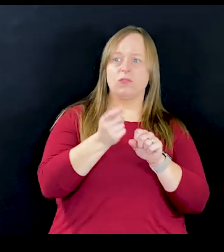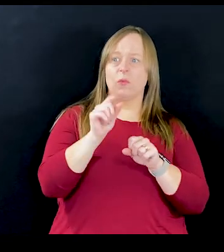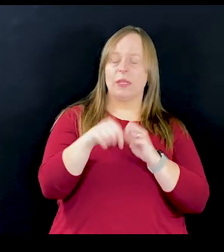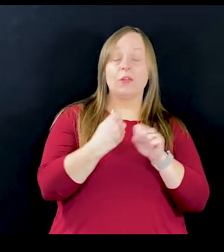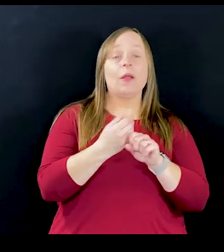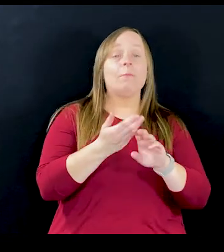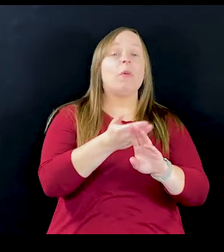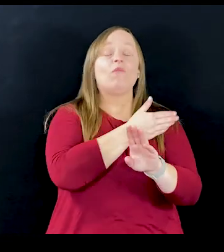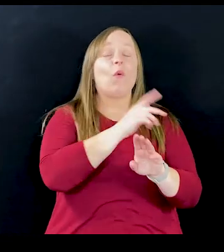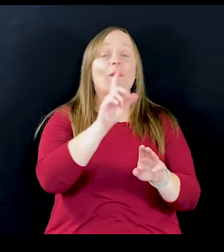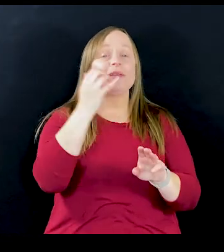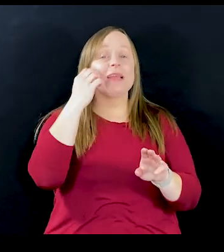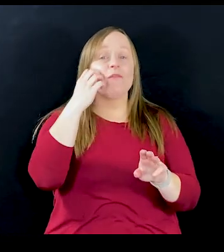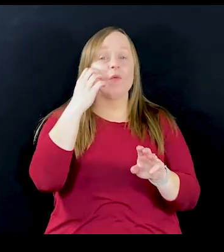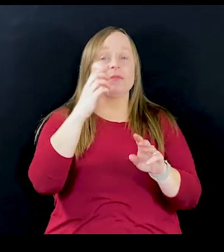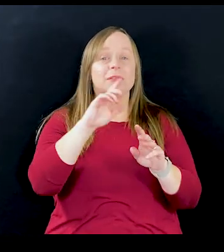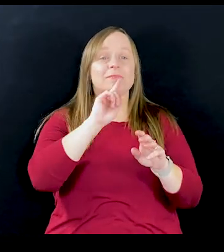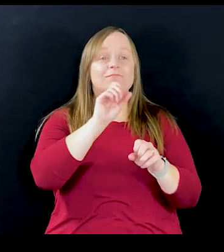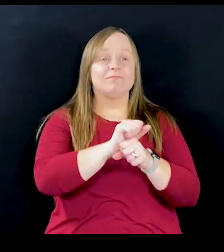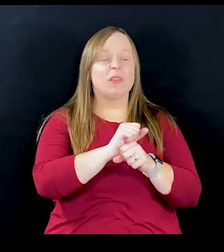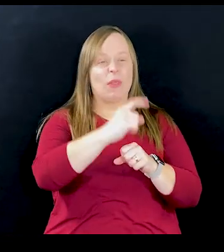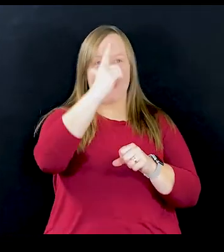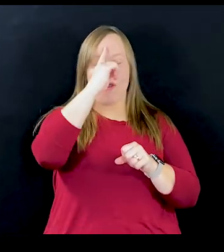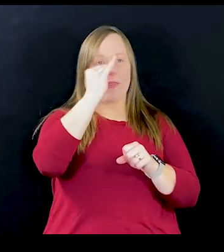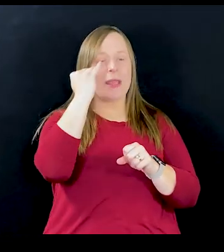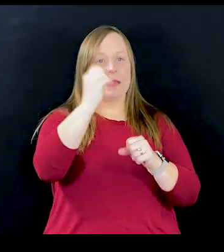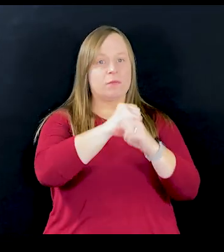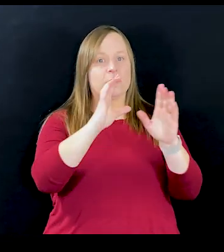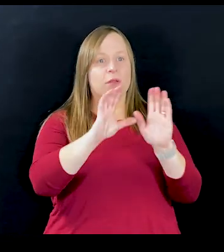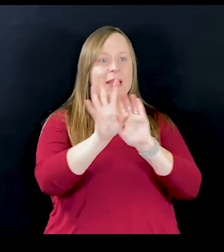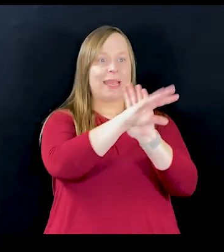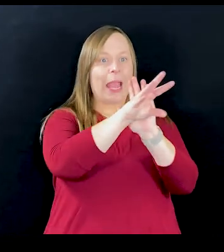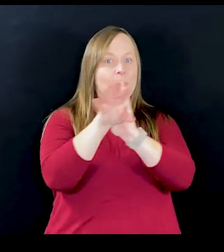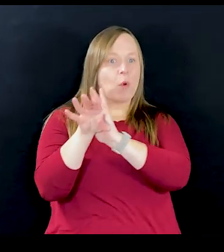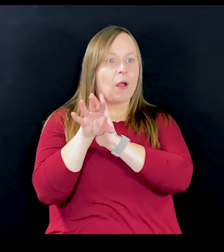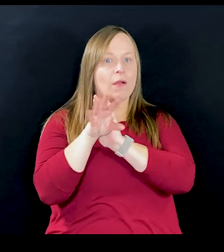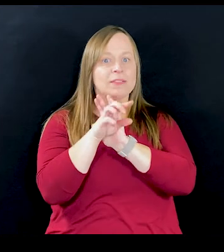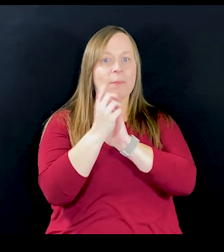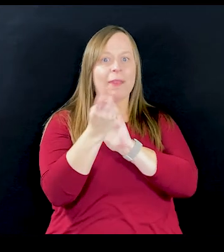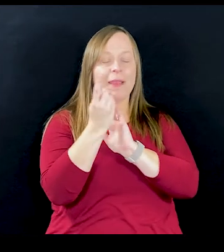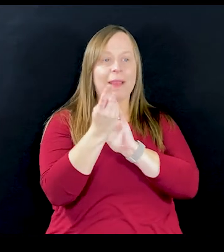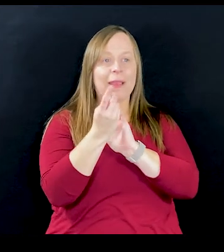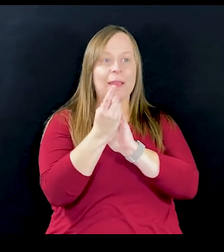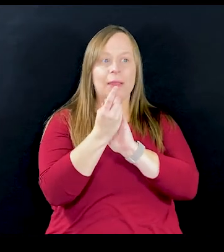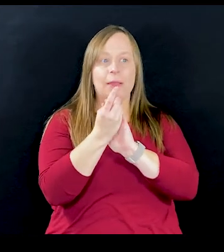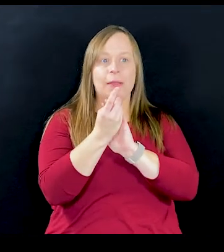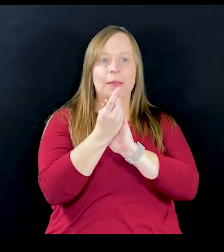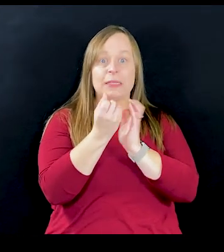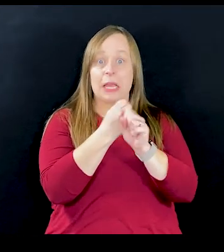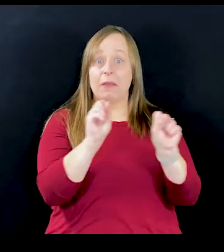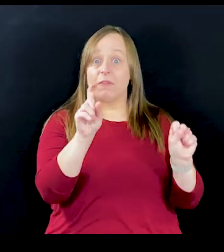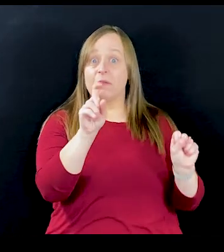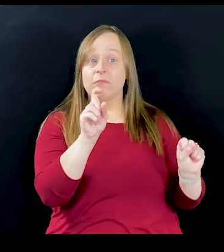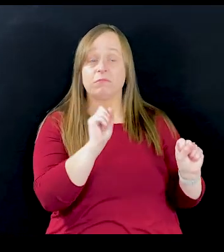If before cell phones existed, if we would have thought the idea of holding up our camera and recording something would be safe.